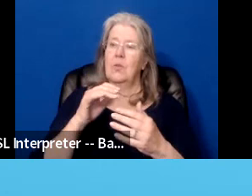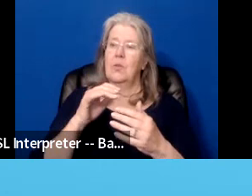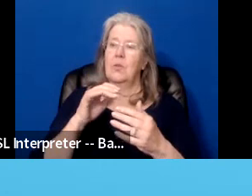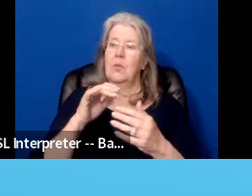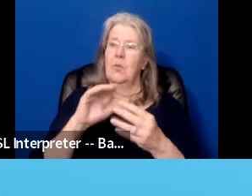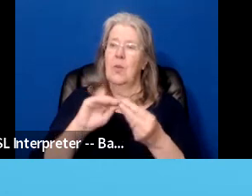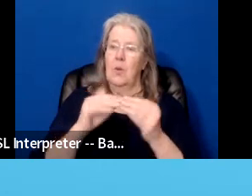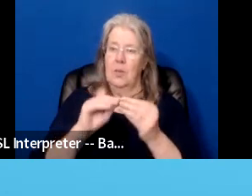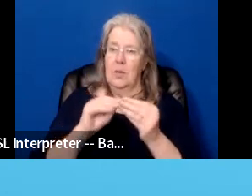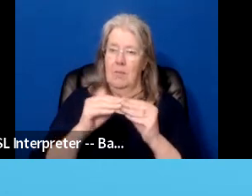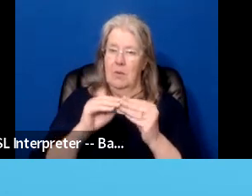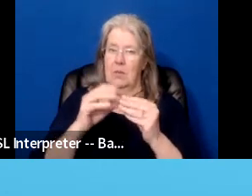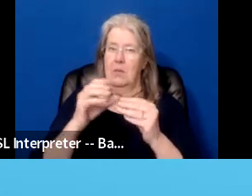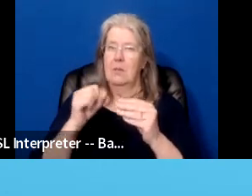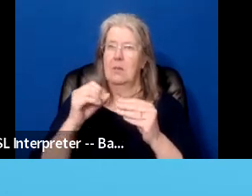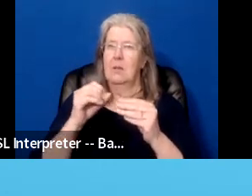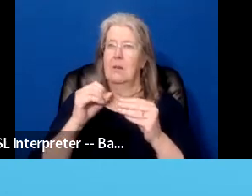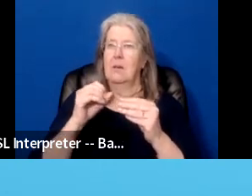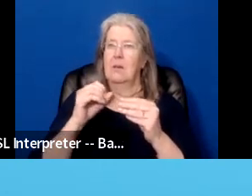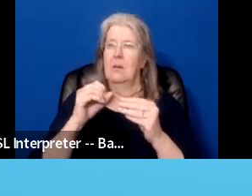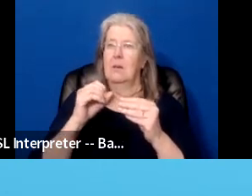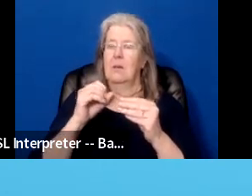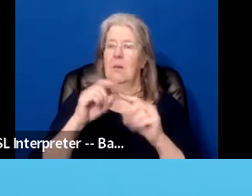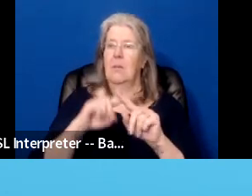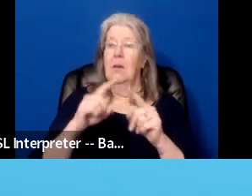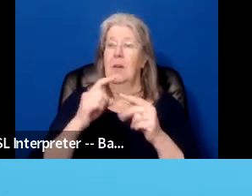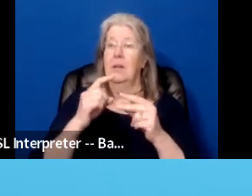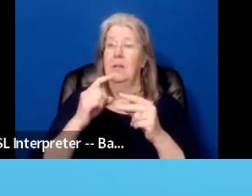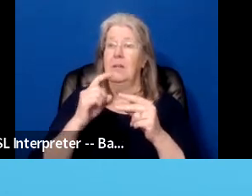things that will probably be doing more in retrospect just because of the fact that